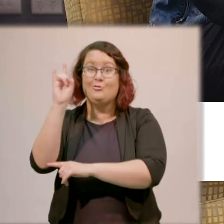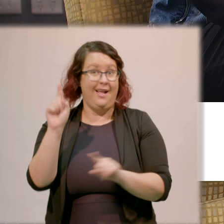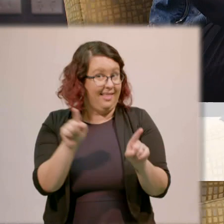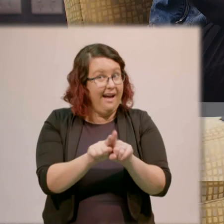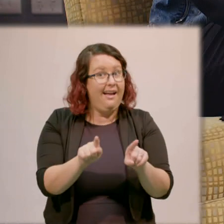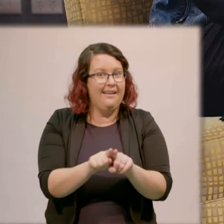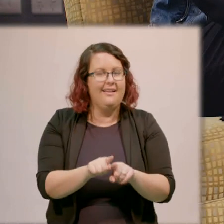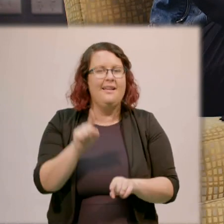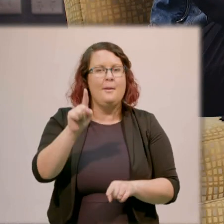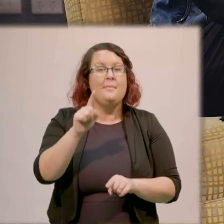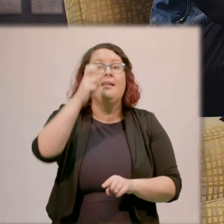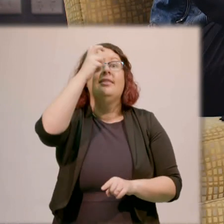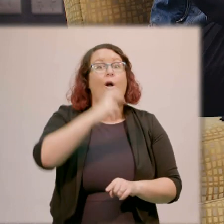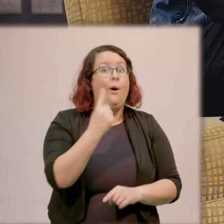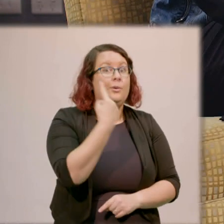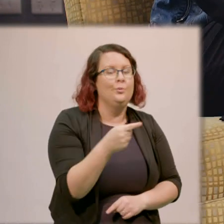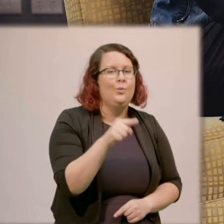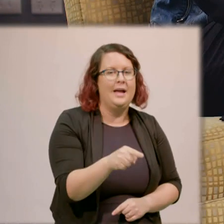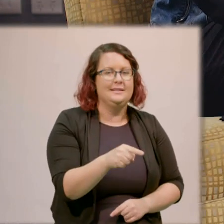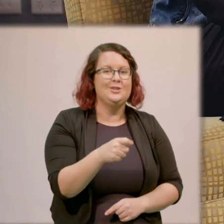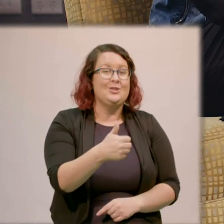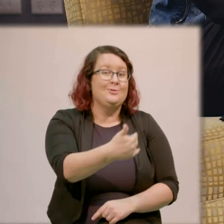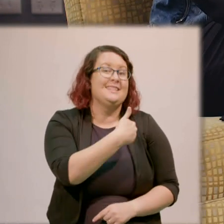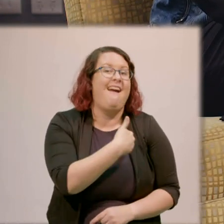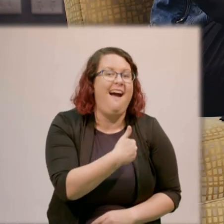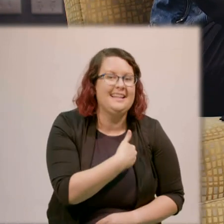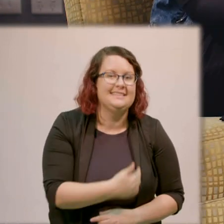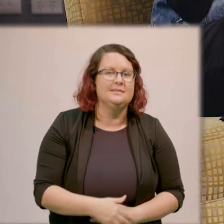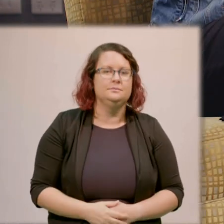In the traditional fairytale, Cinderella was kind.